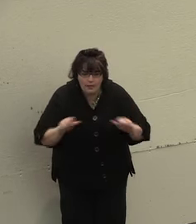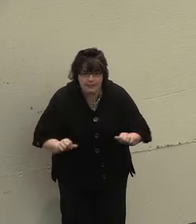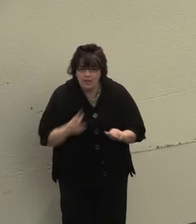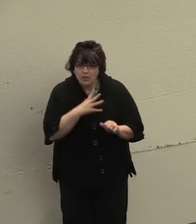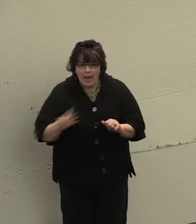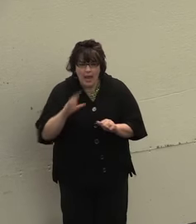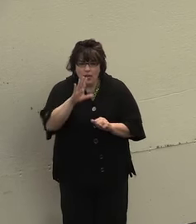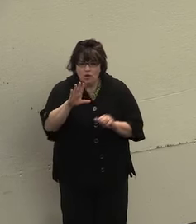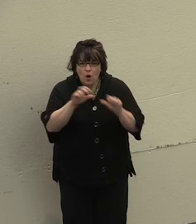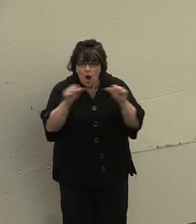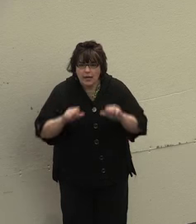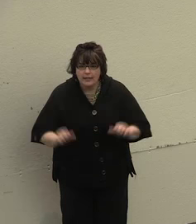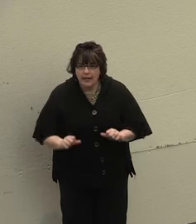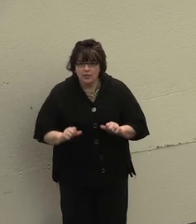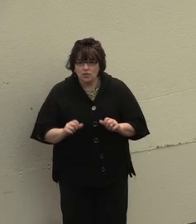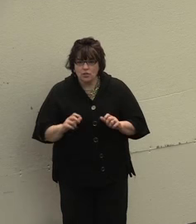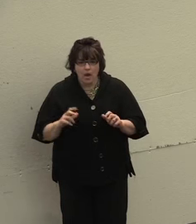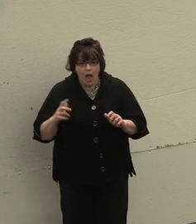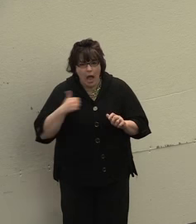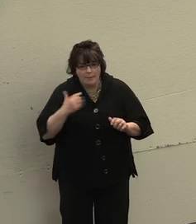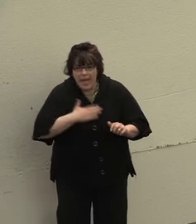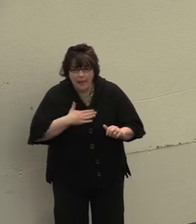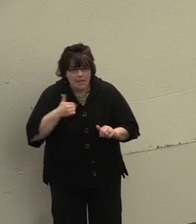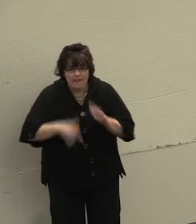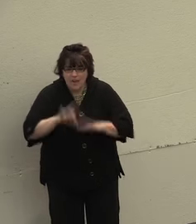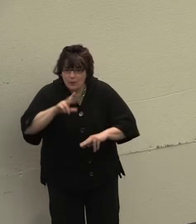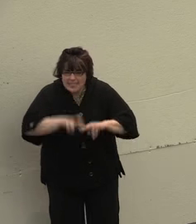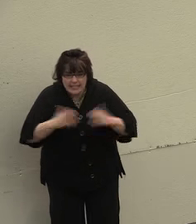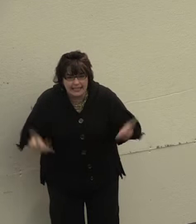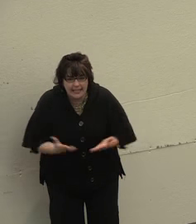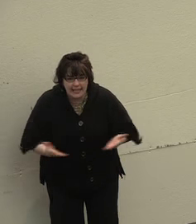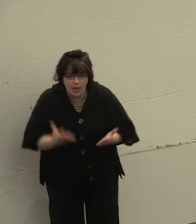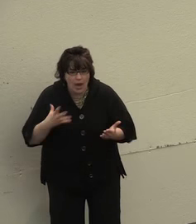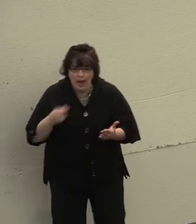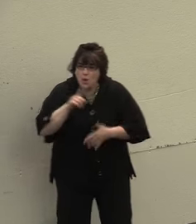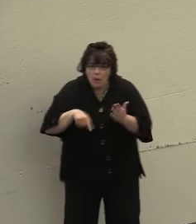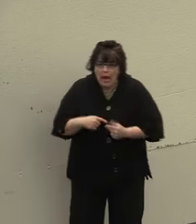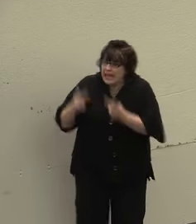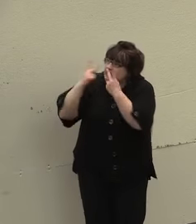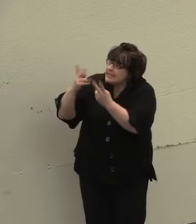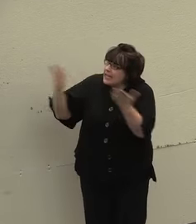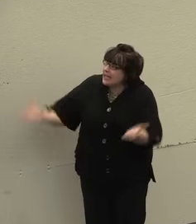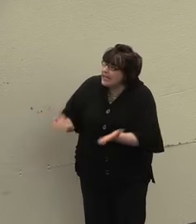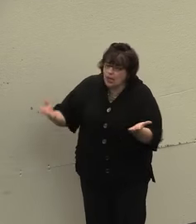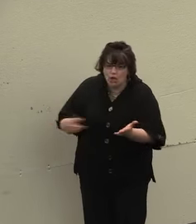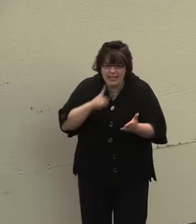that I see it. And I have to say that what I see is a kind of uncertainty and richness